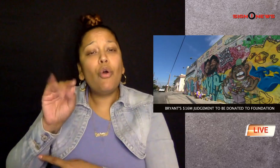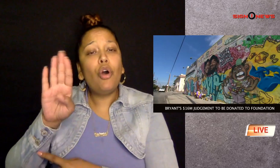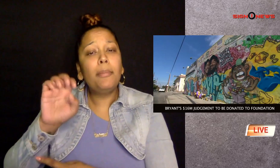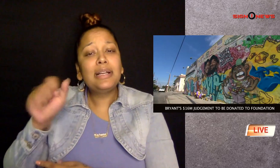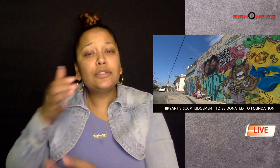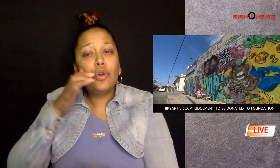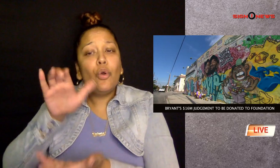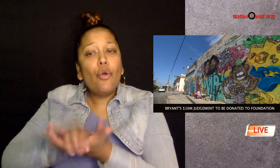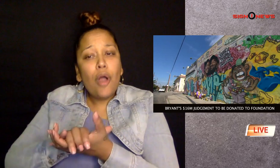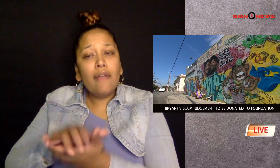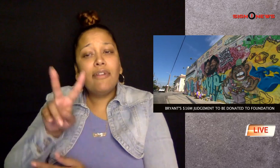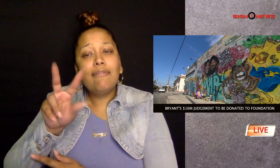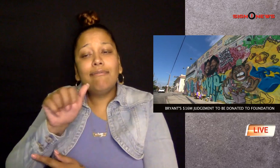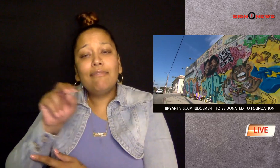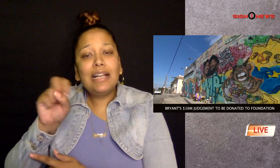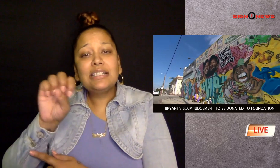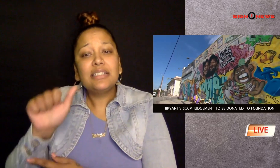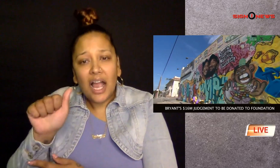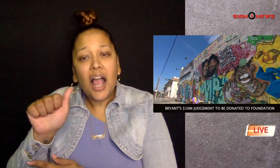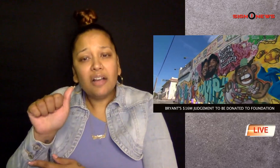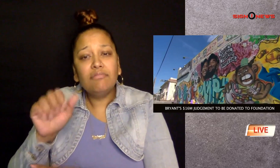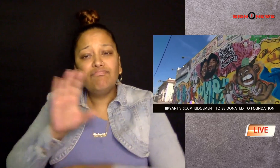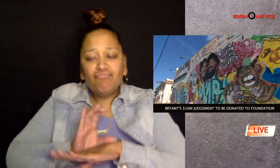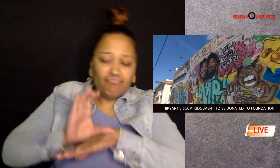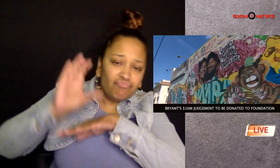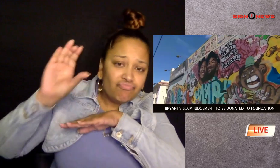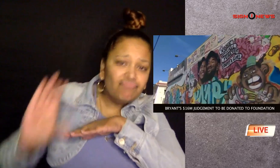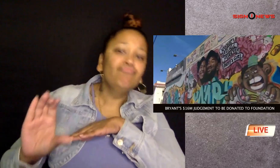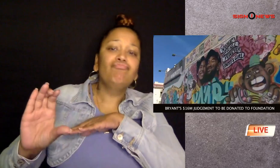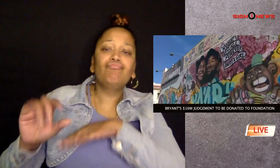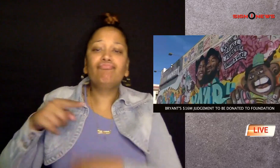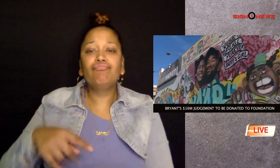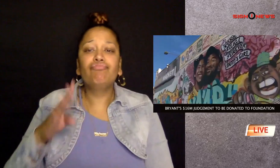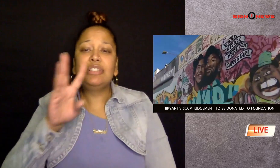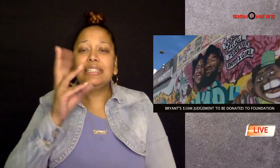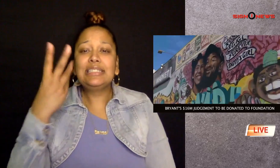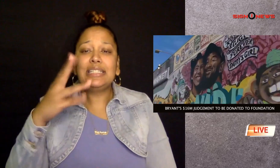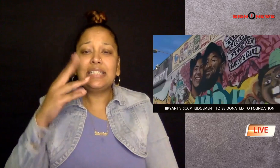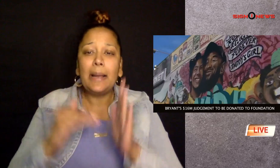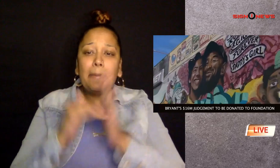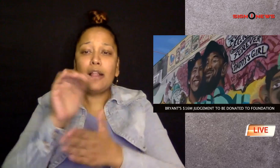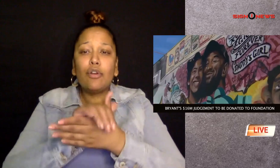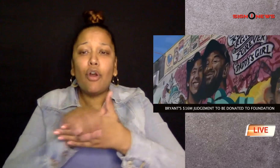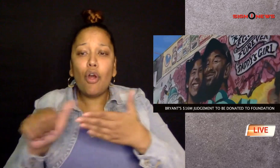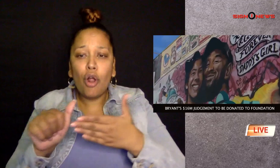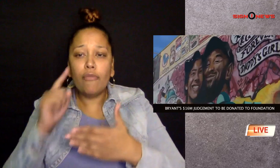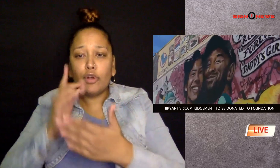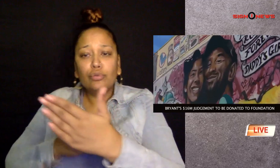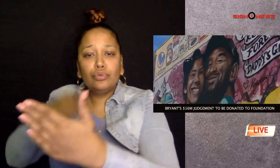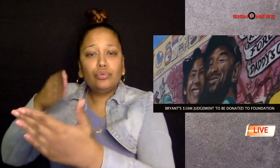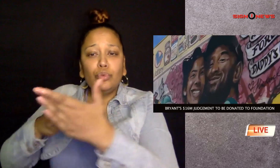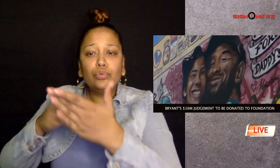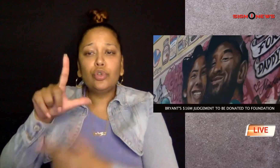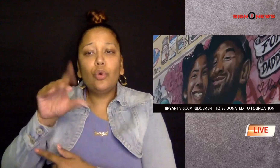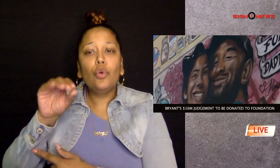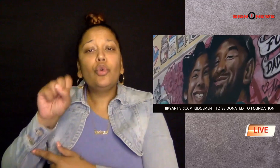the widow of Kobe Bryant $16 million in a lawsuit against Los Angeles County